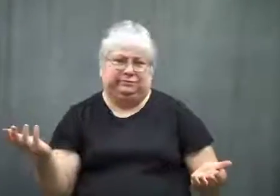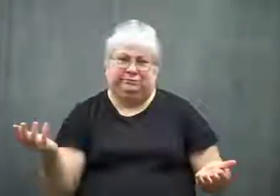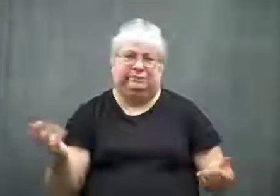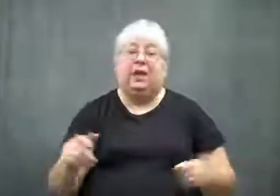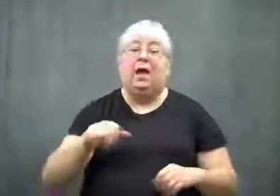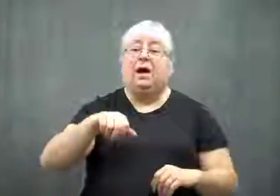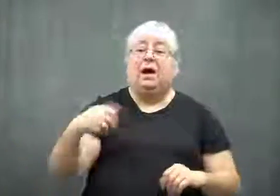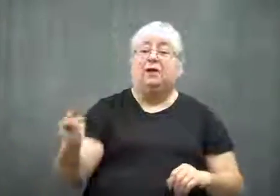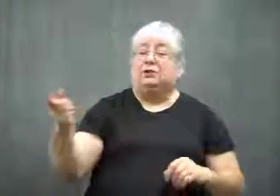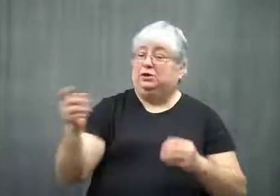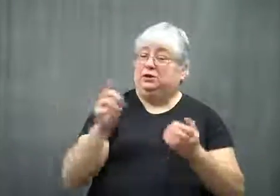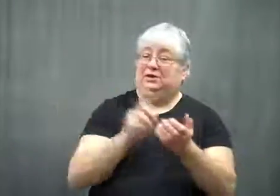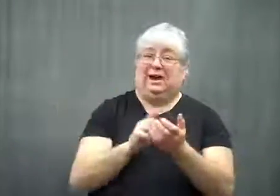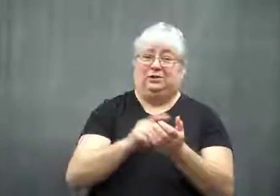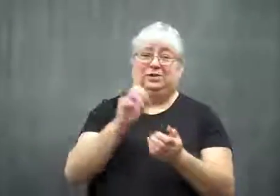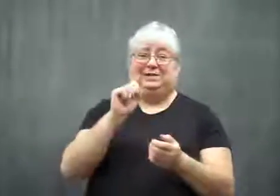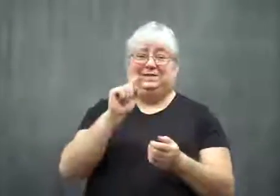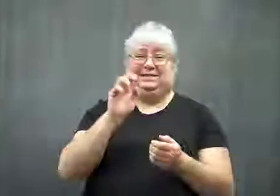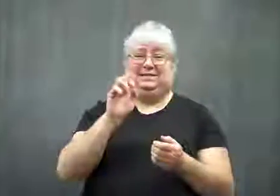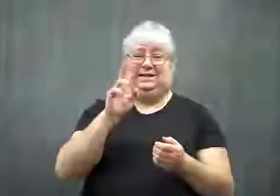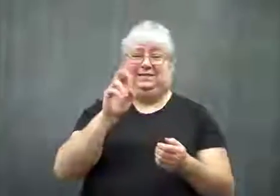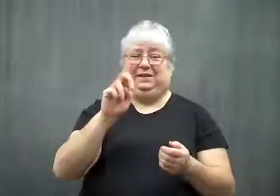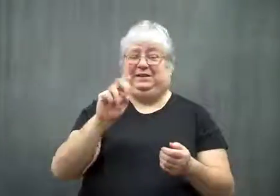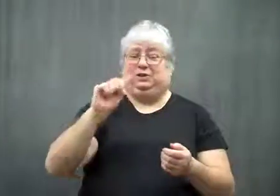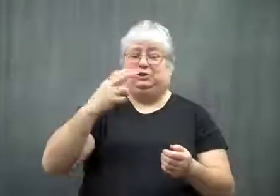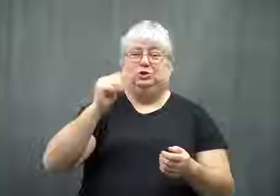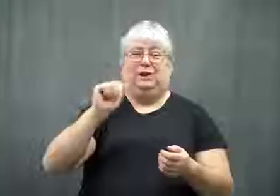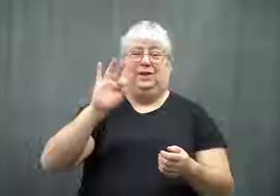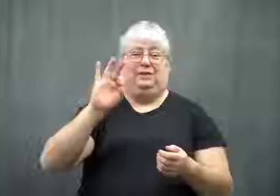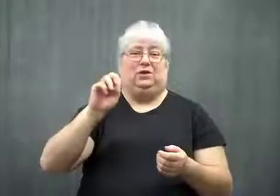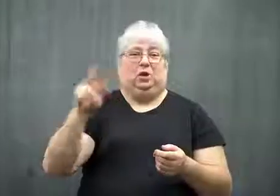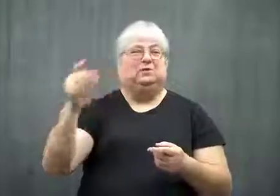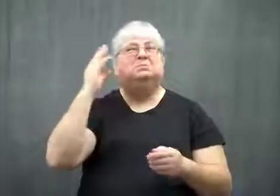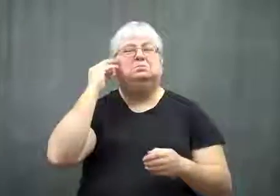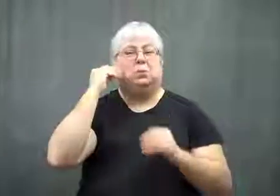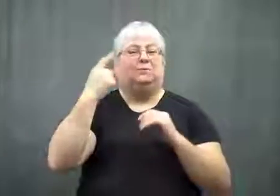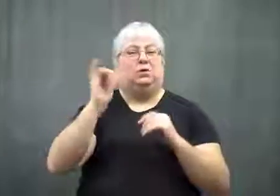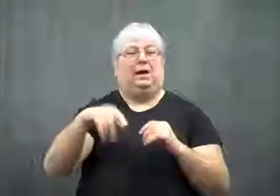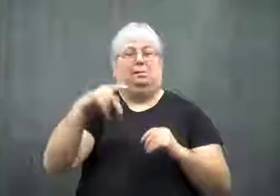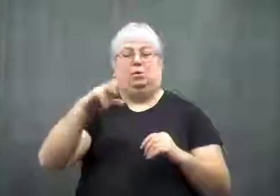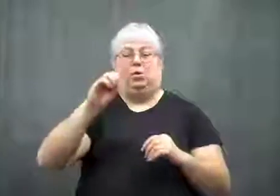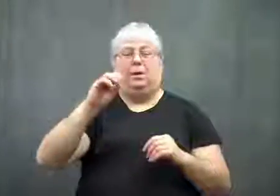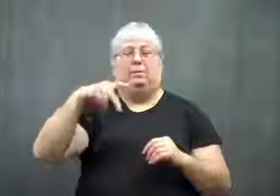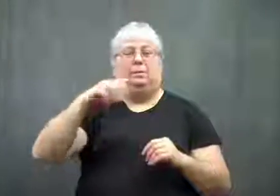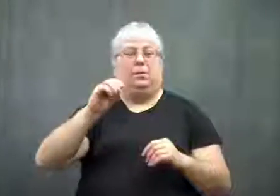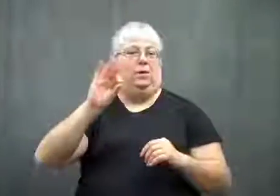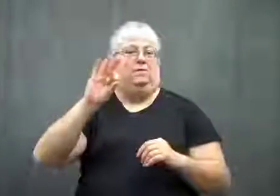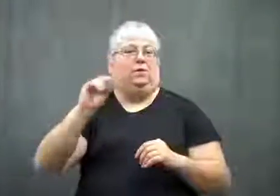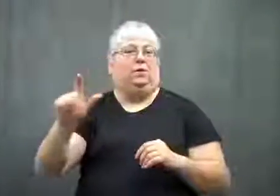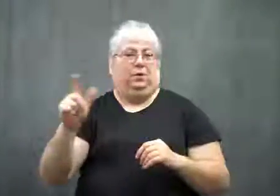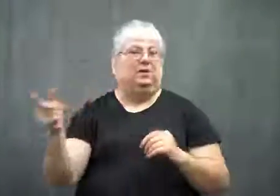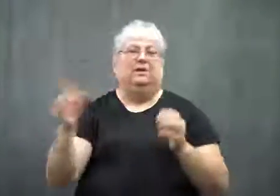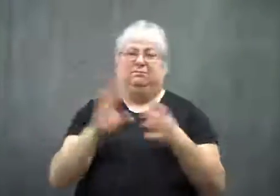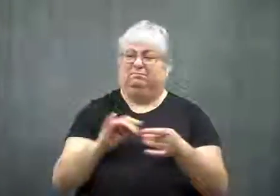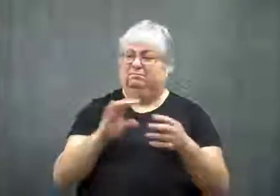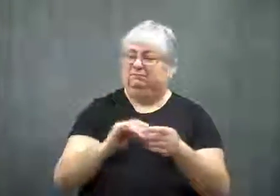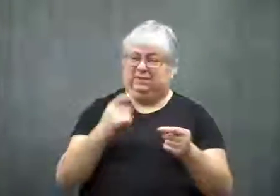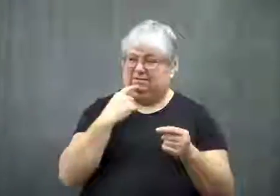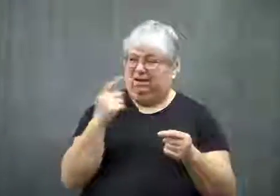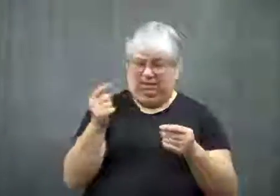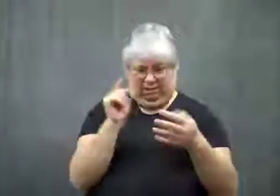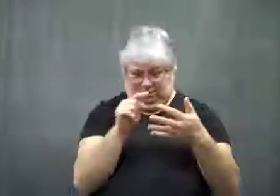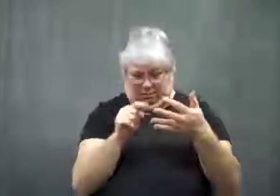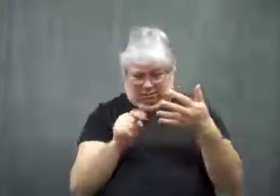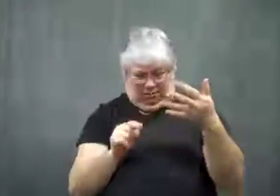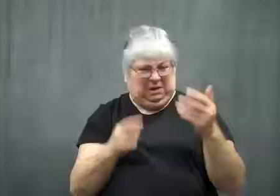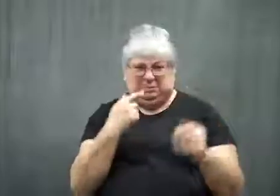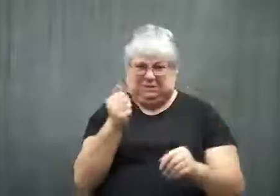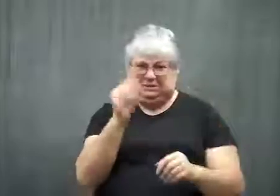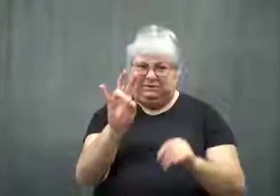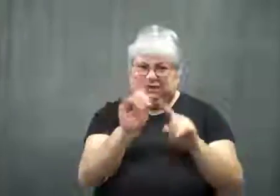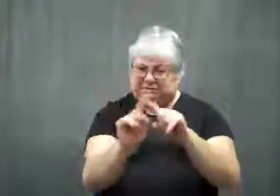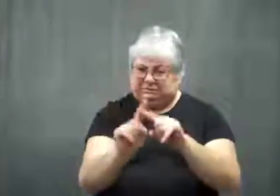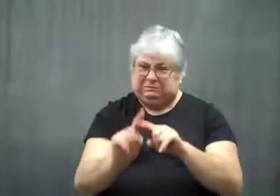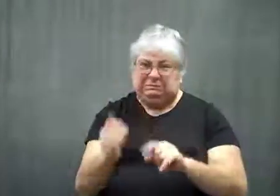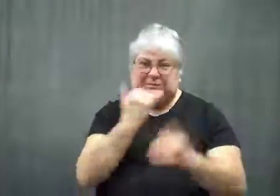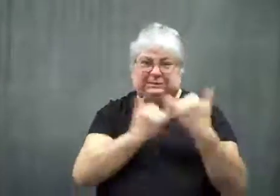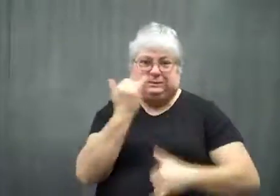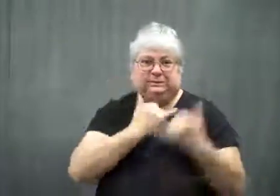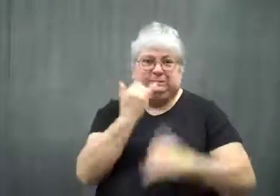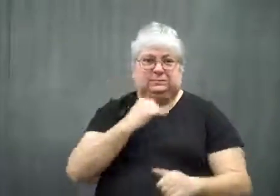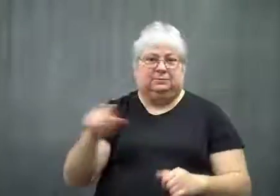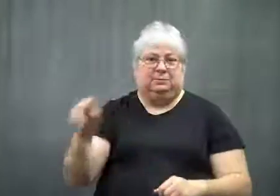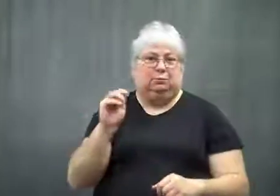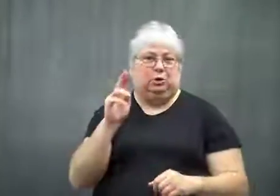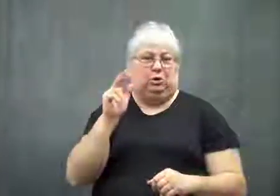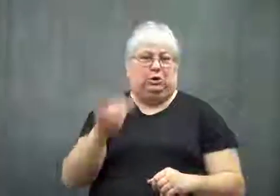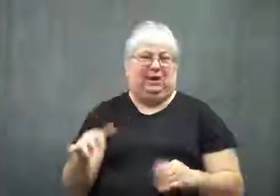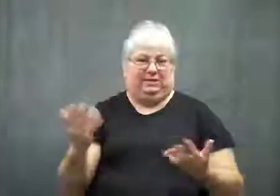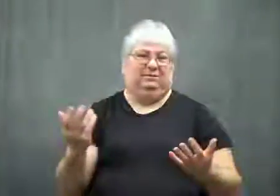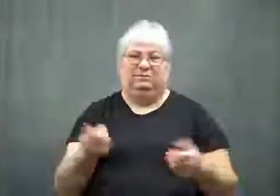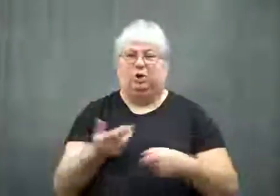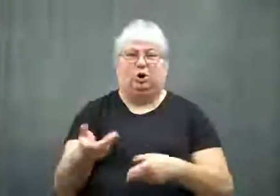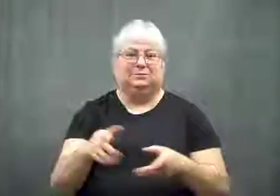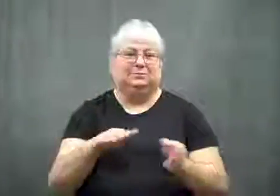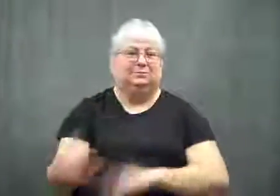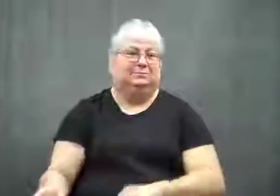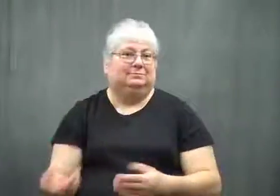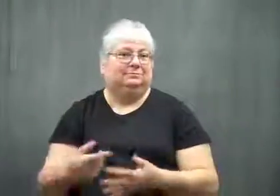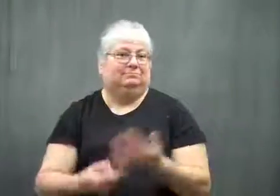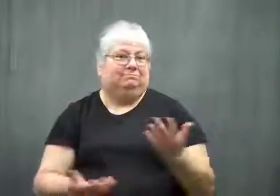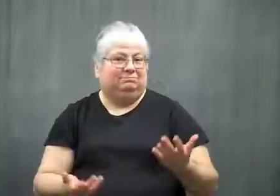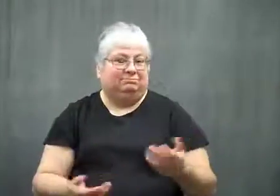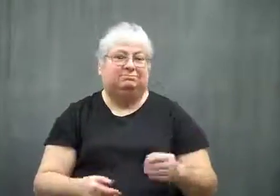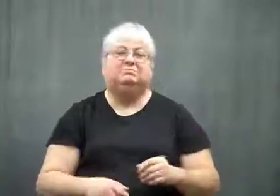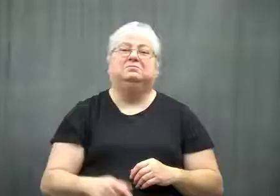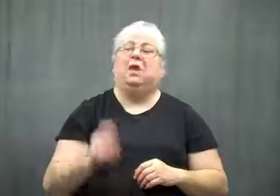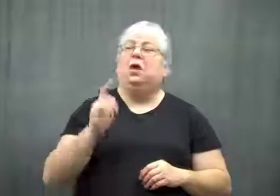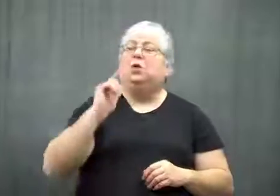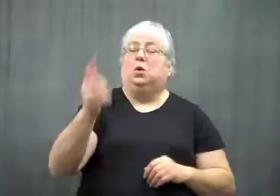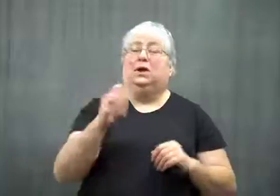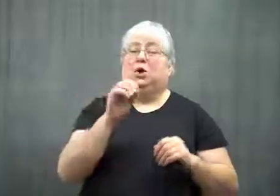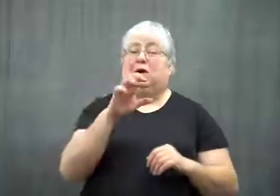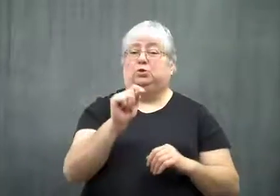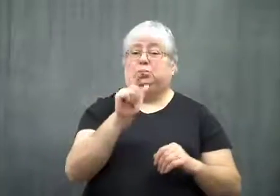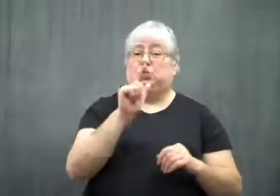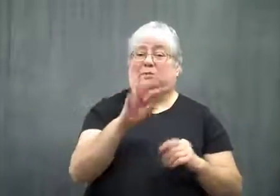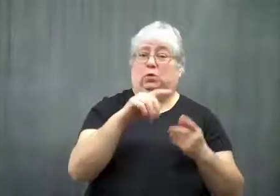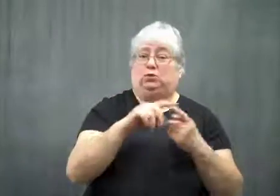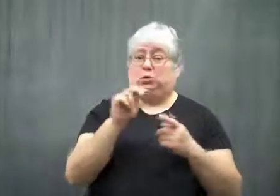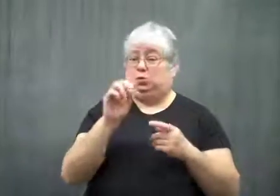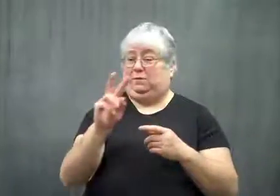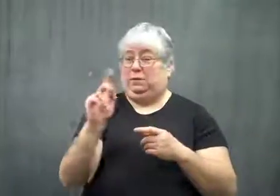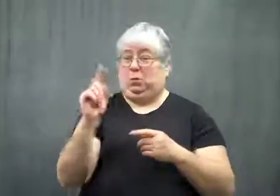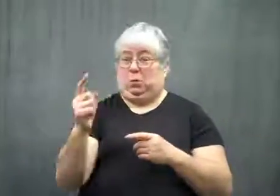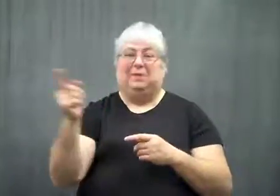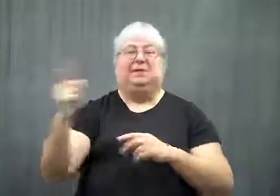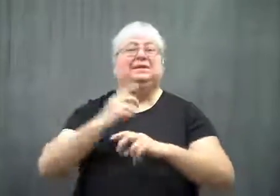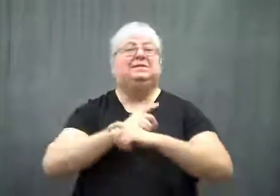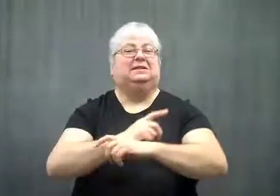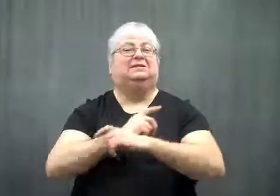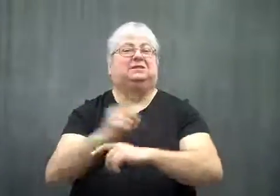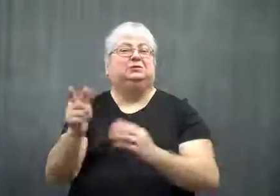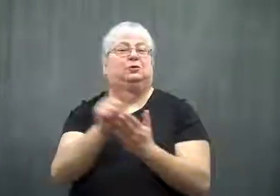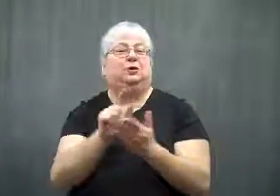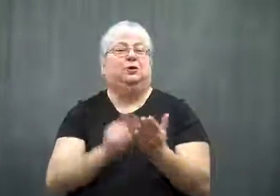A Propofol expert, Dr. Steven Shafer, pointed out 17 errors Murray made, causing the death.